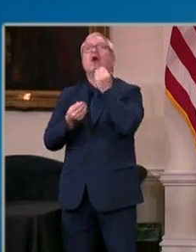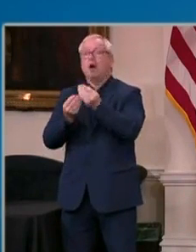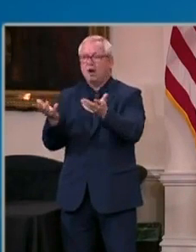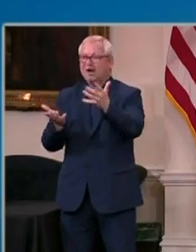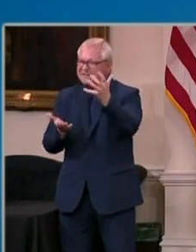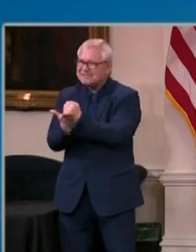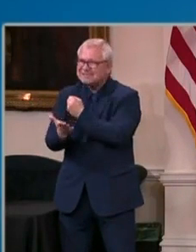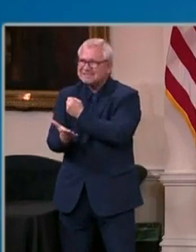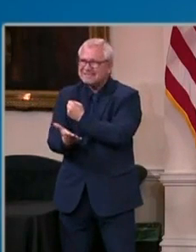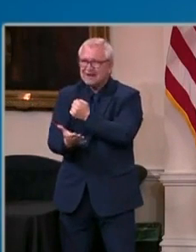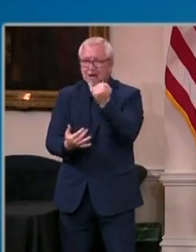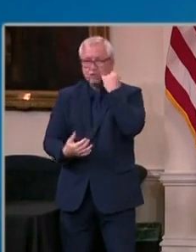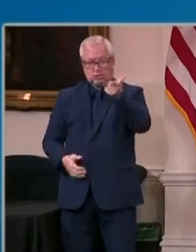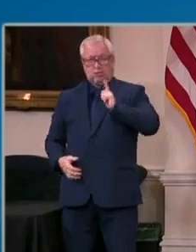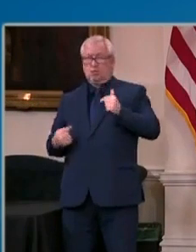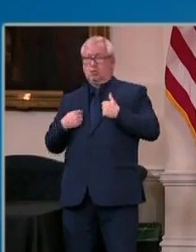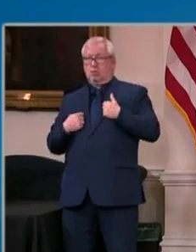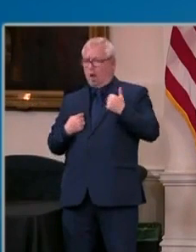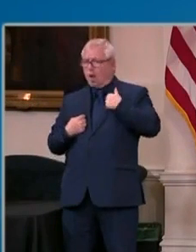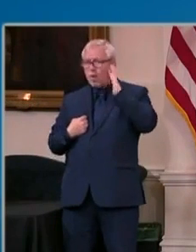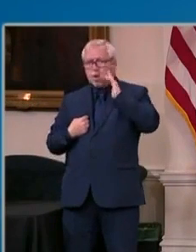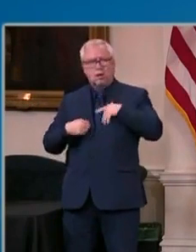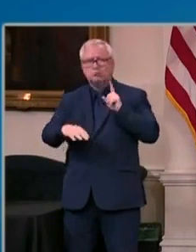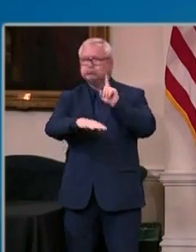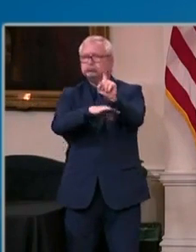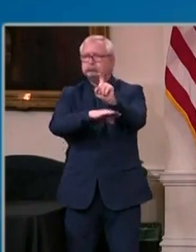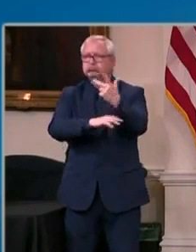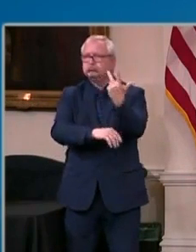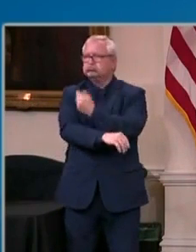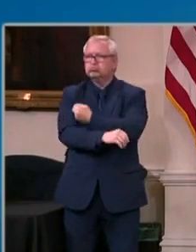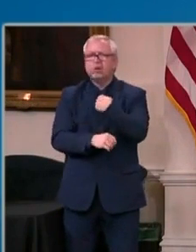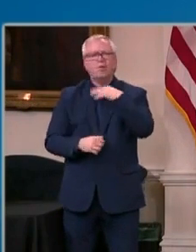WHEN IT IS AVAILABLE TO YOU, GO AND GET ONE.